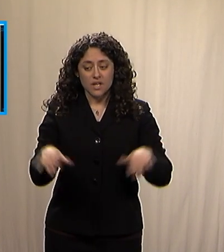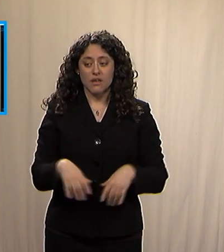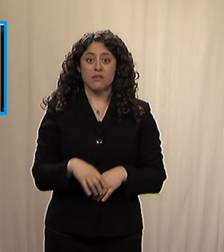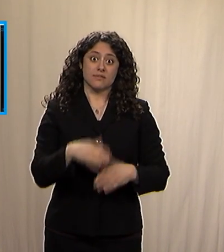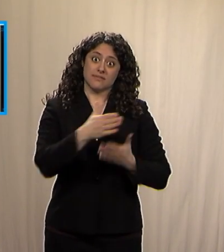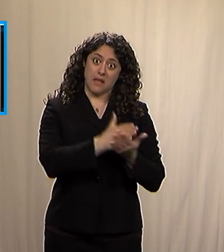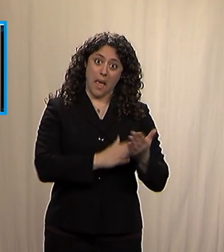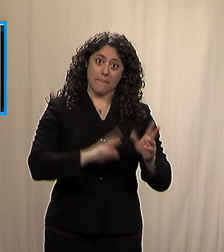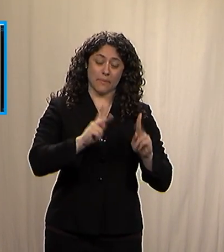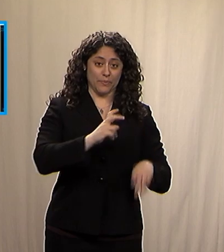about what the role should be.